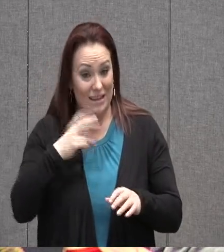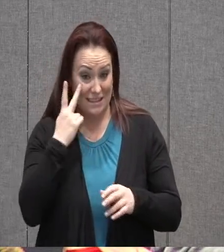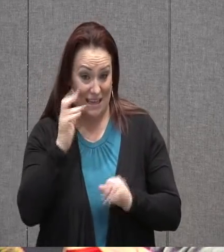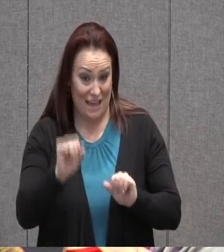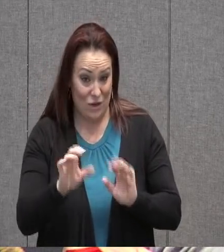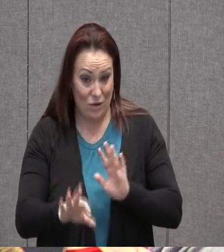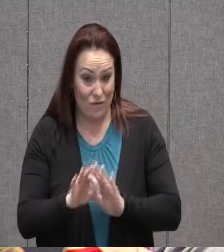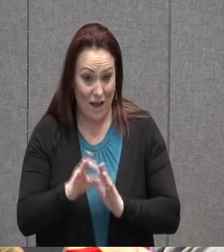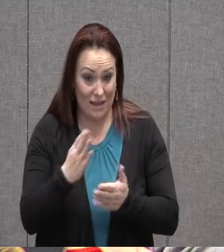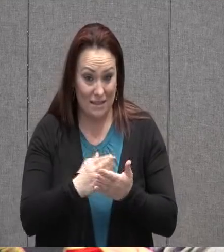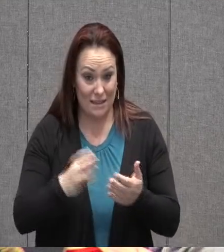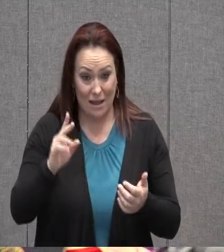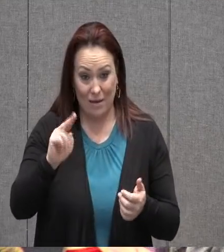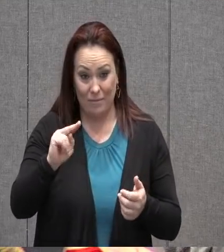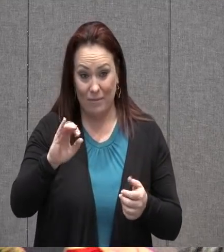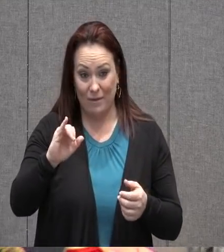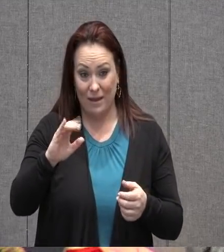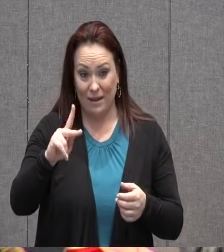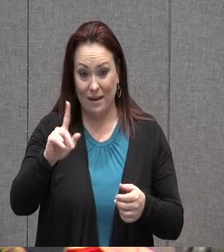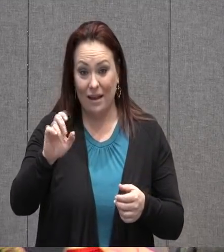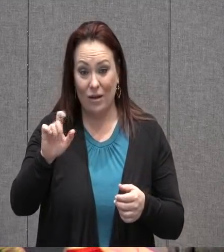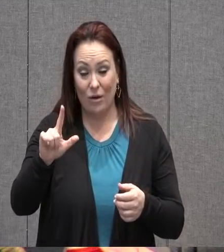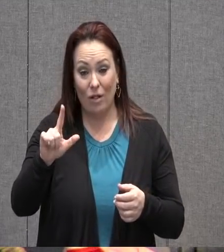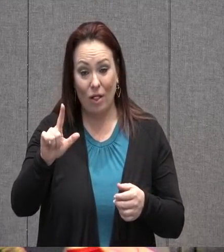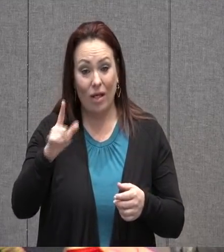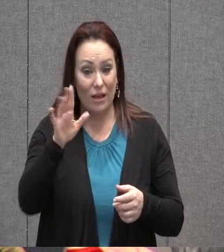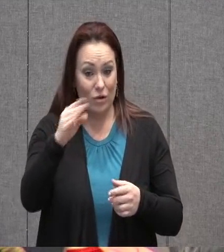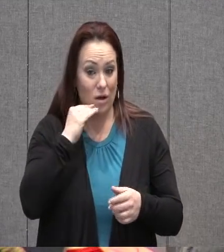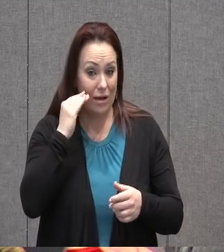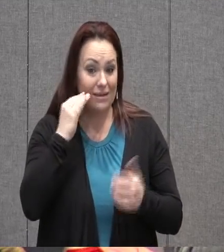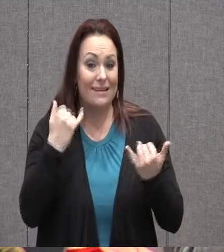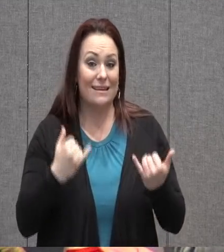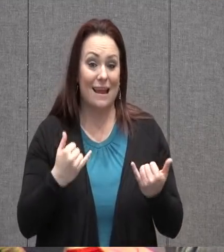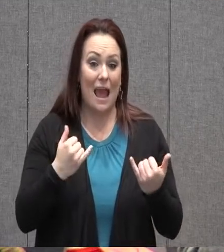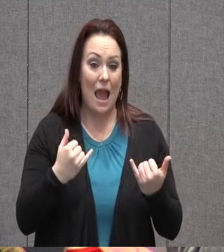Now here it is, the dime.